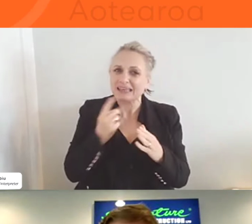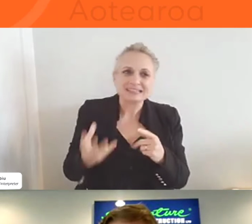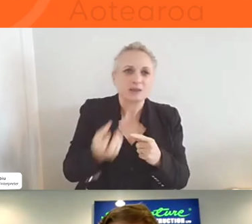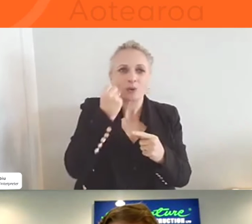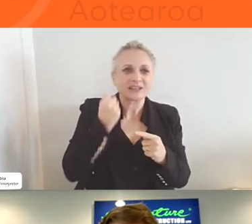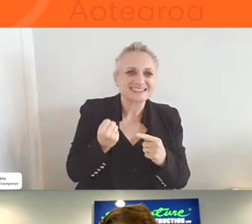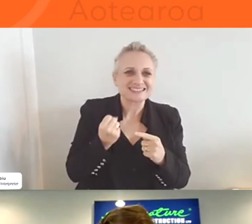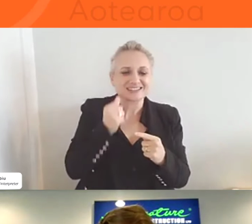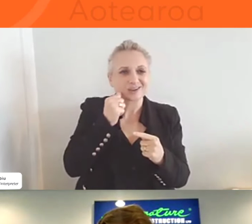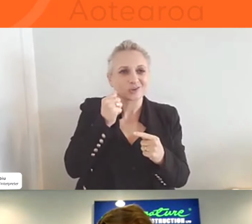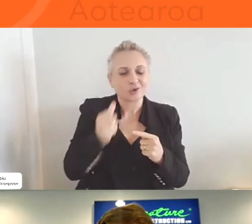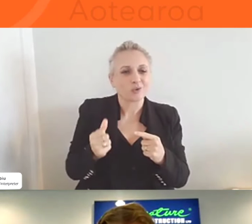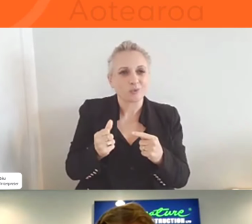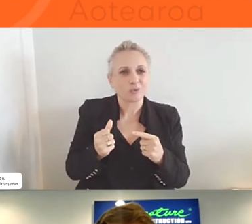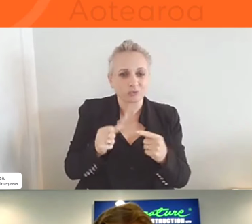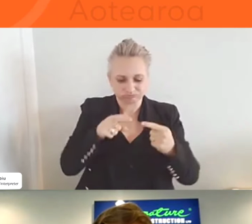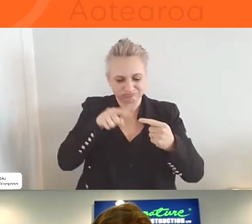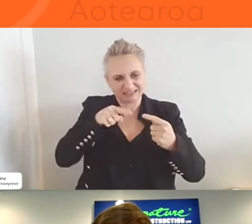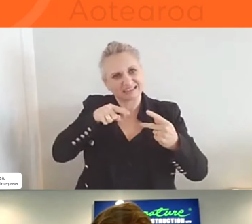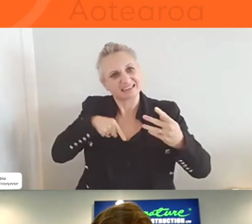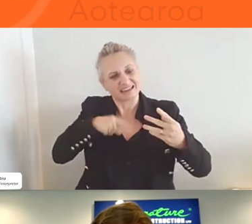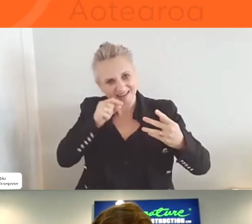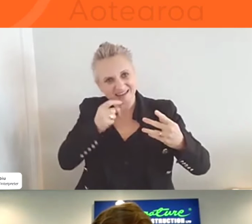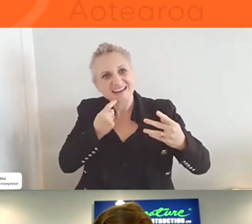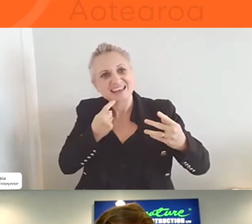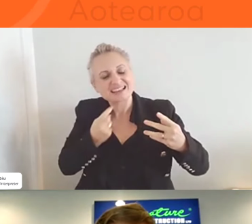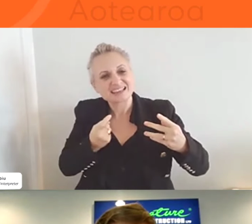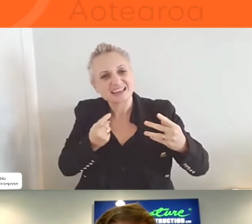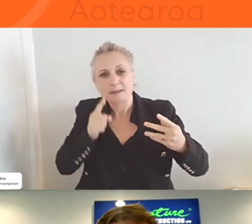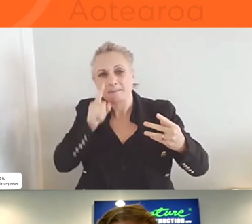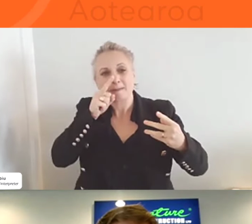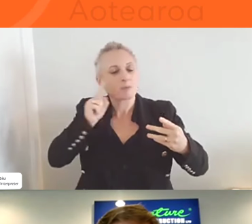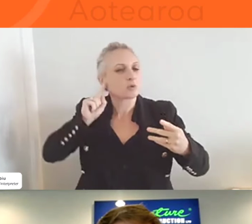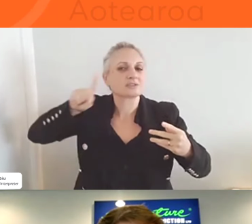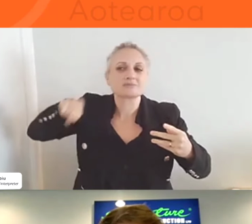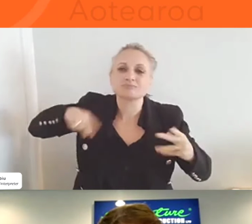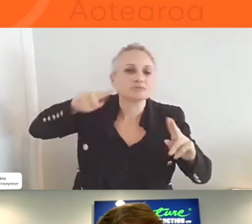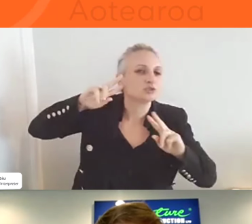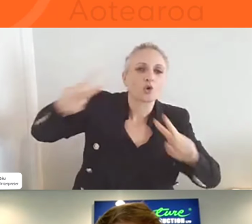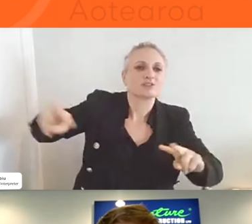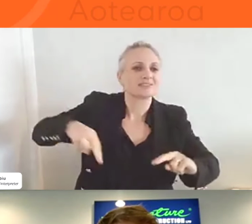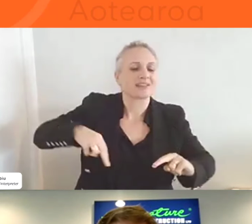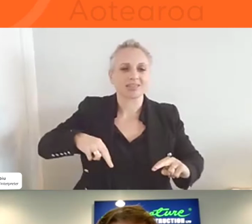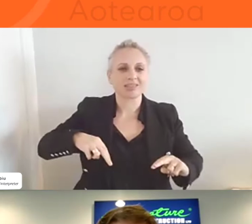fruit wins. But they're often overlooked, you know, and from a budget perspective